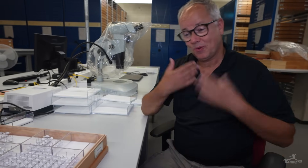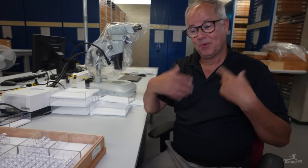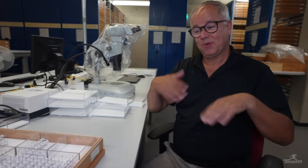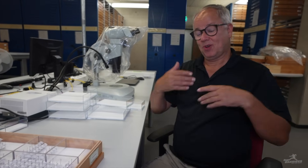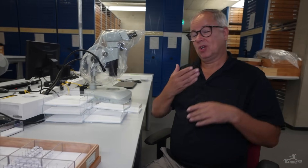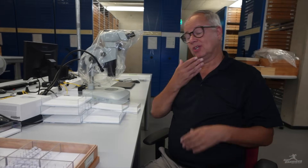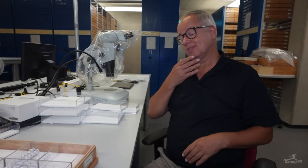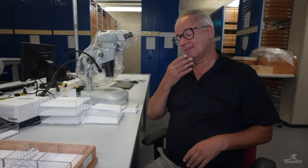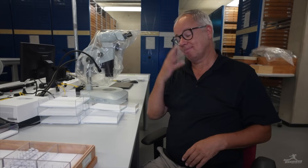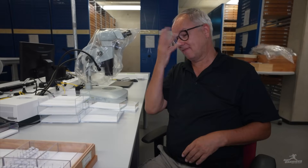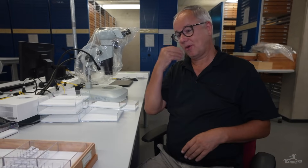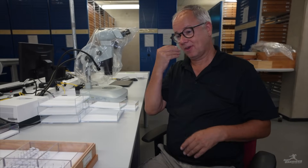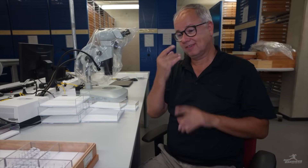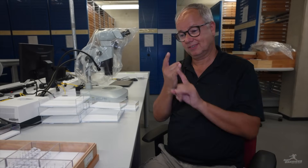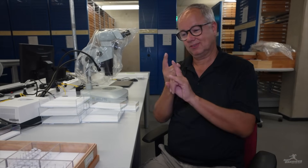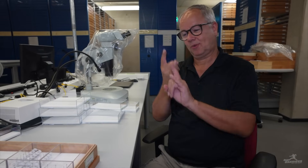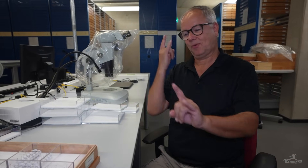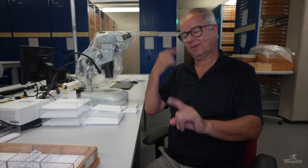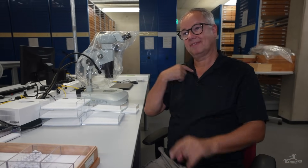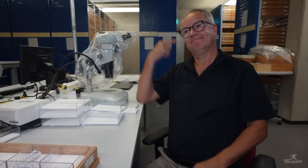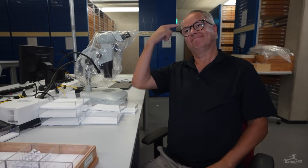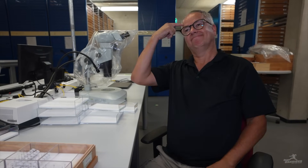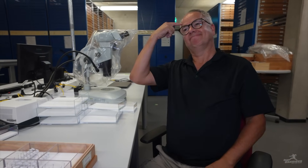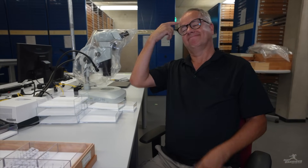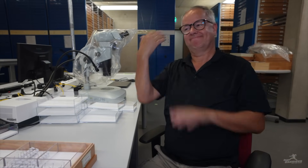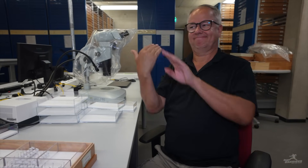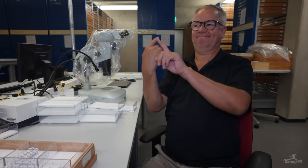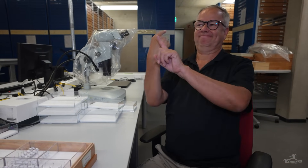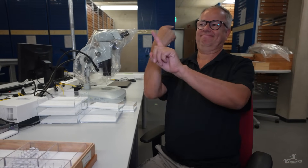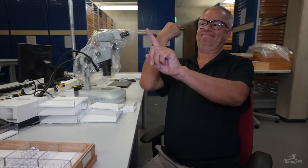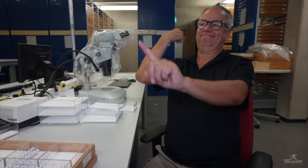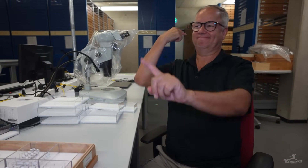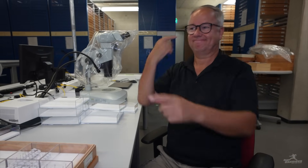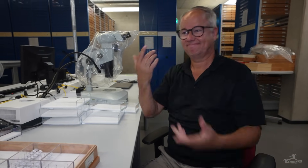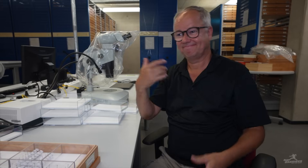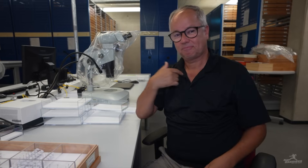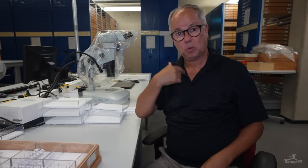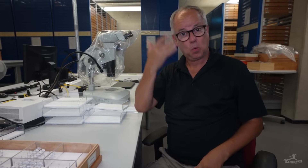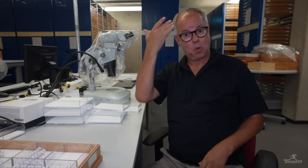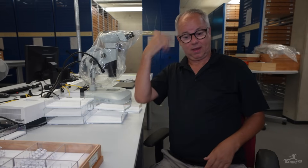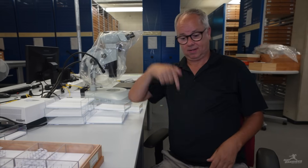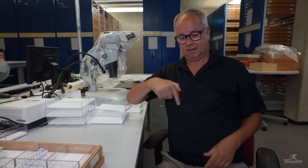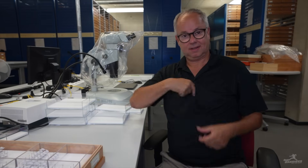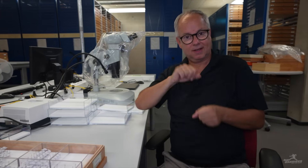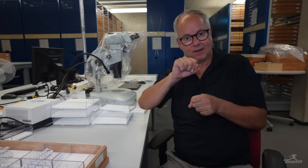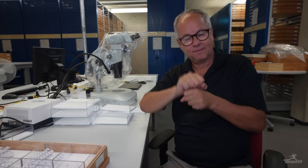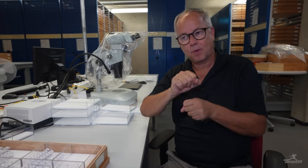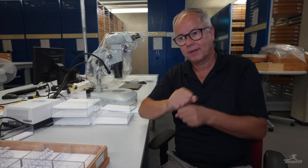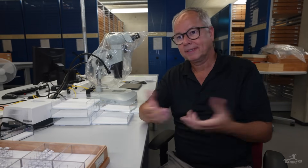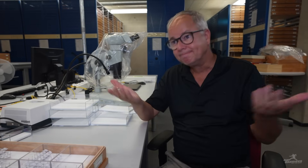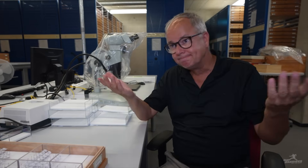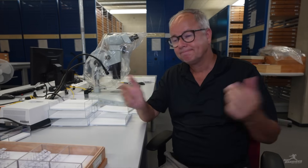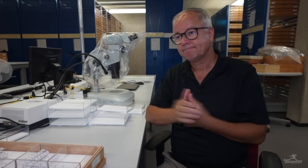Wow, it’s a beautiful story when I think back on why I started working here.